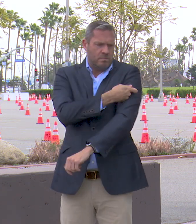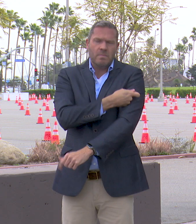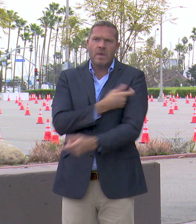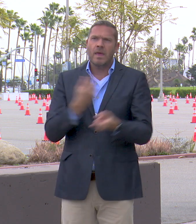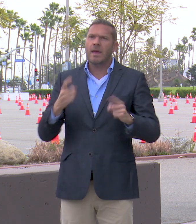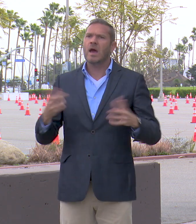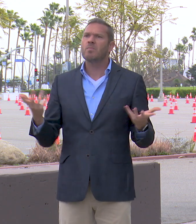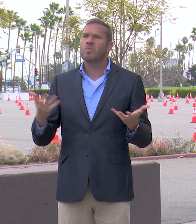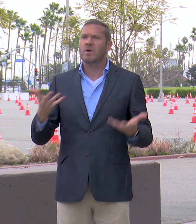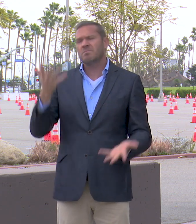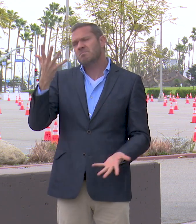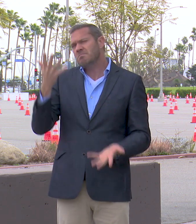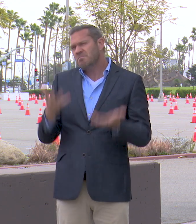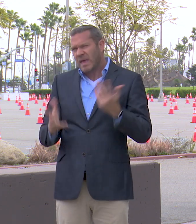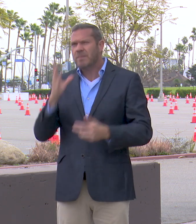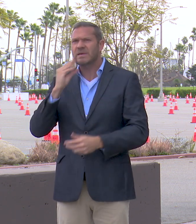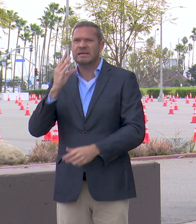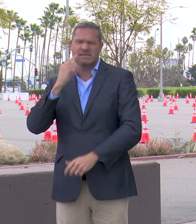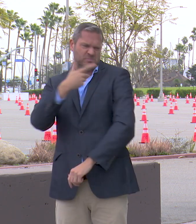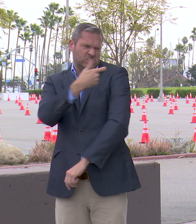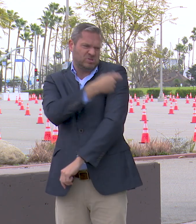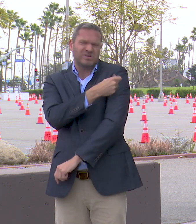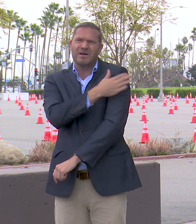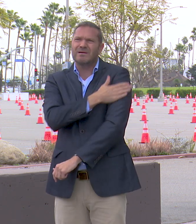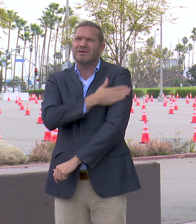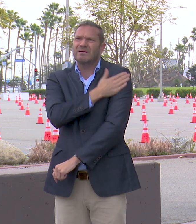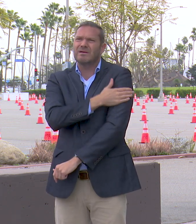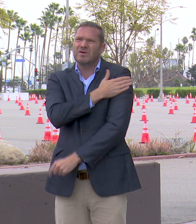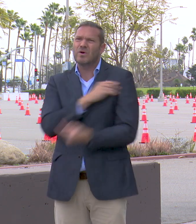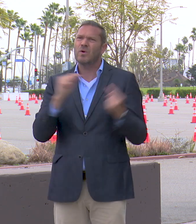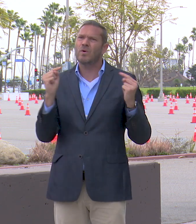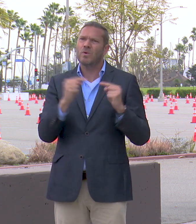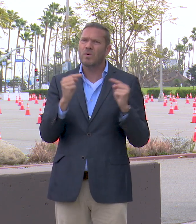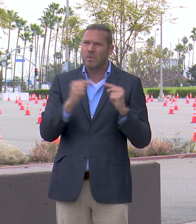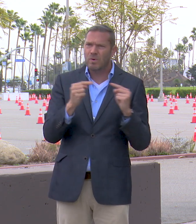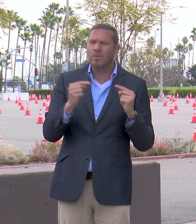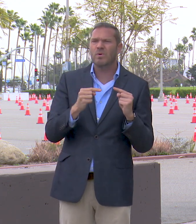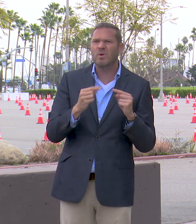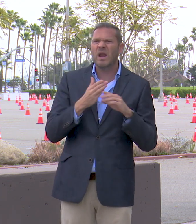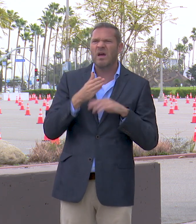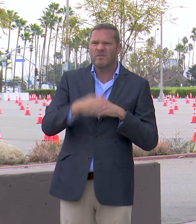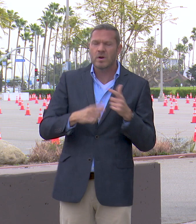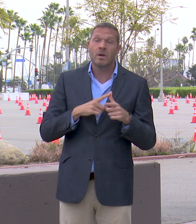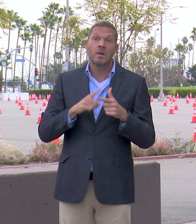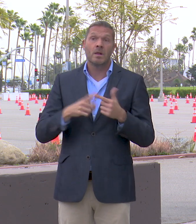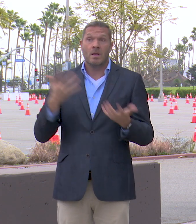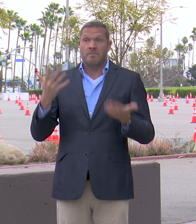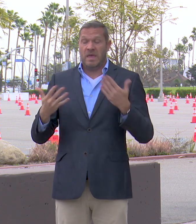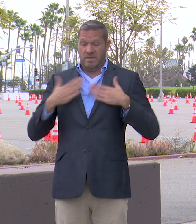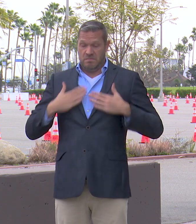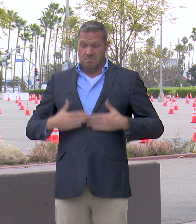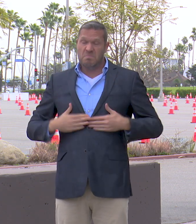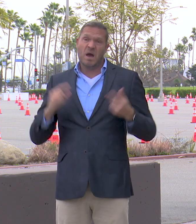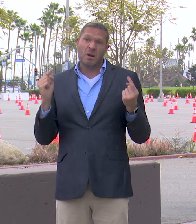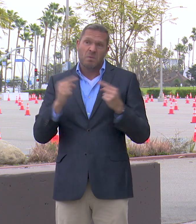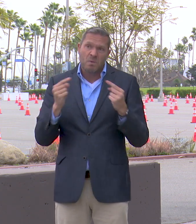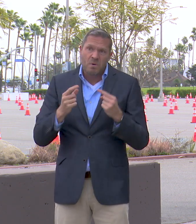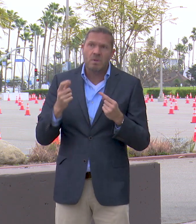site. Some people also have muscle aches, or fever, headaches, or feel really tired or just a